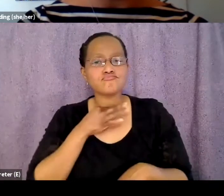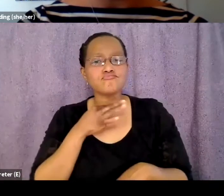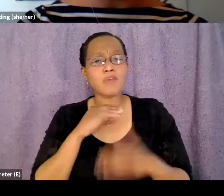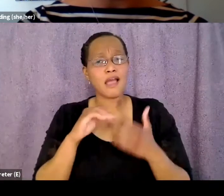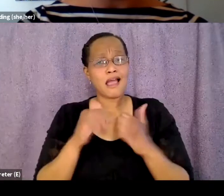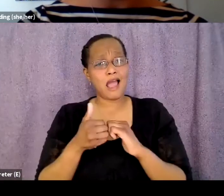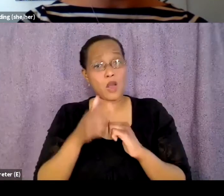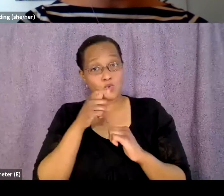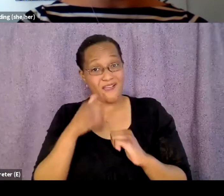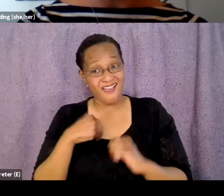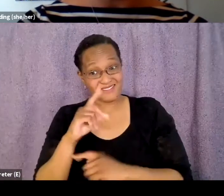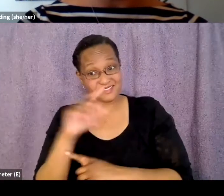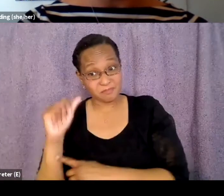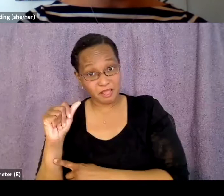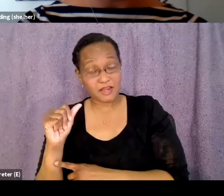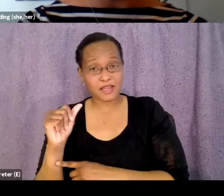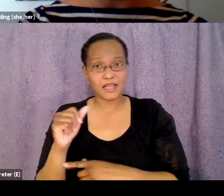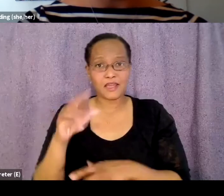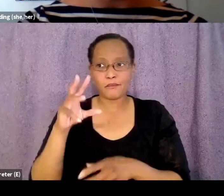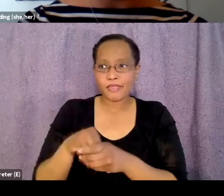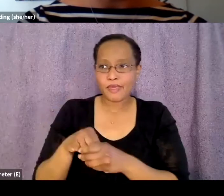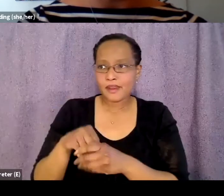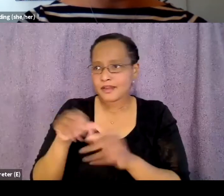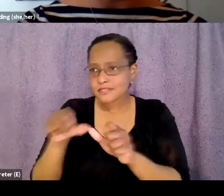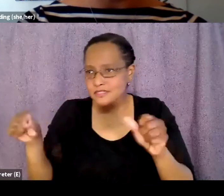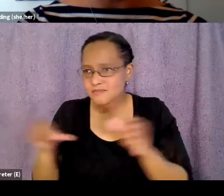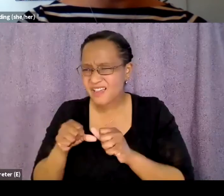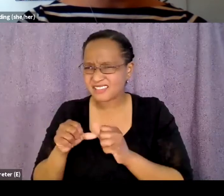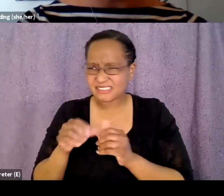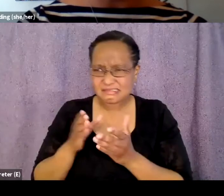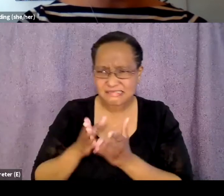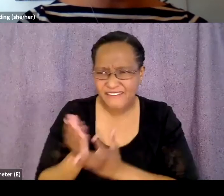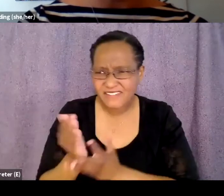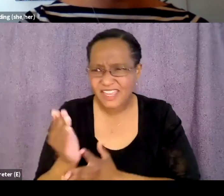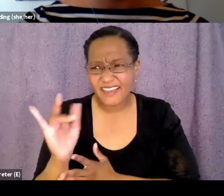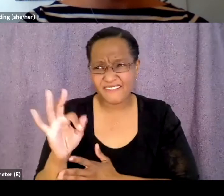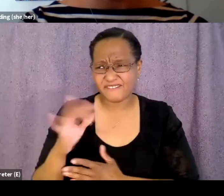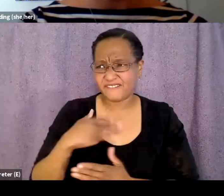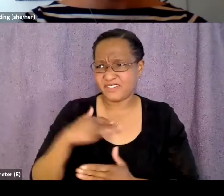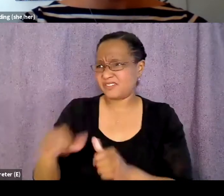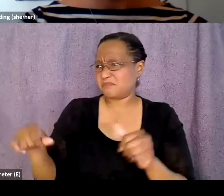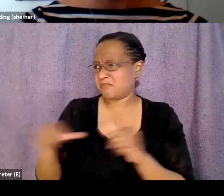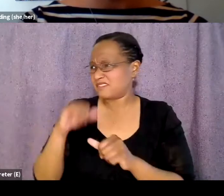navigate spaces when it feels like it's not built for them like in schools work like working places or like an organization's.